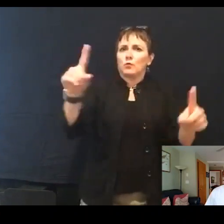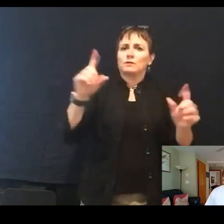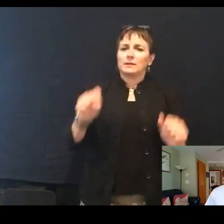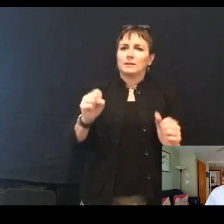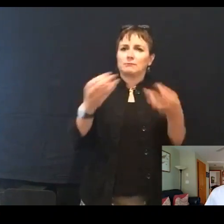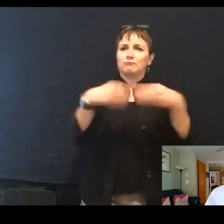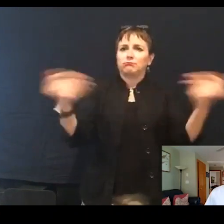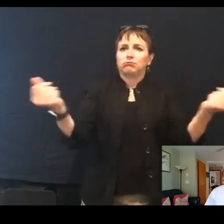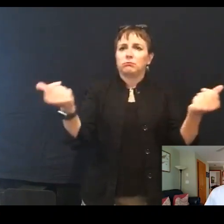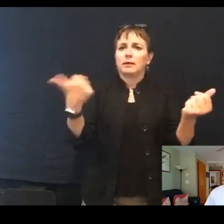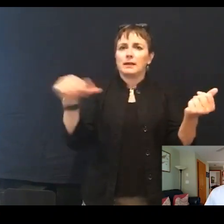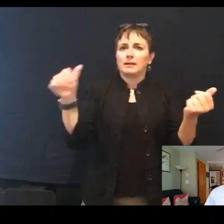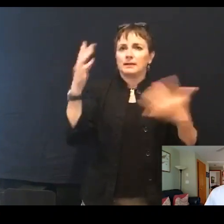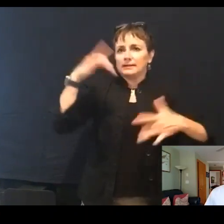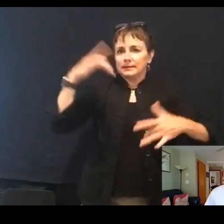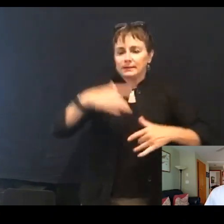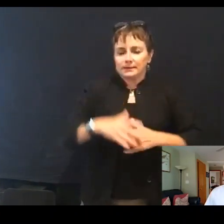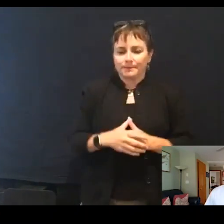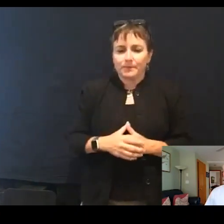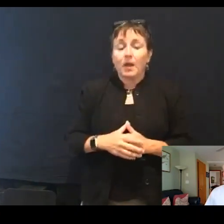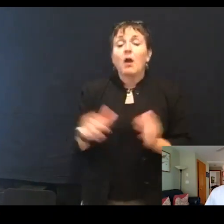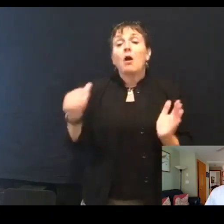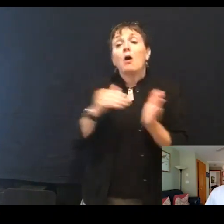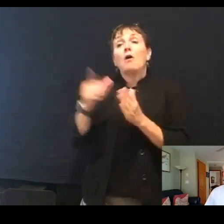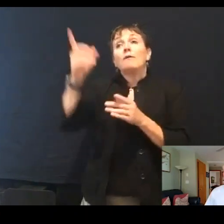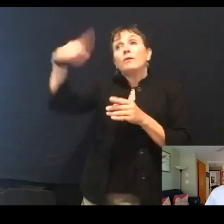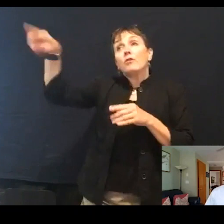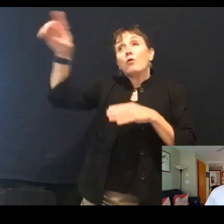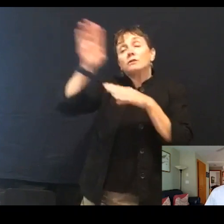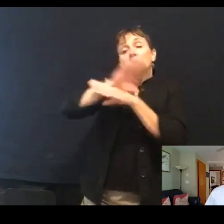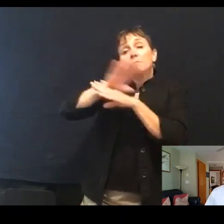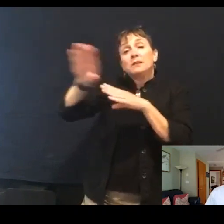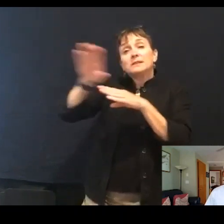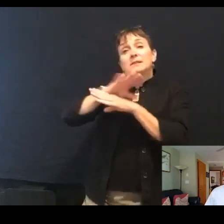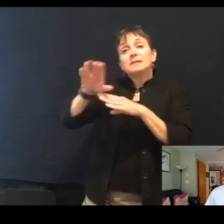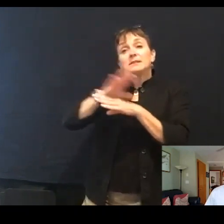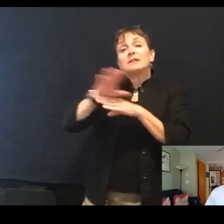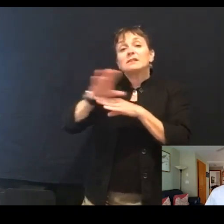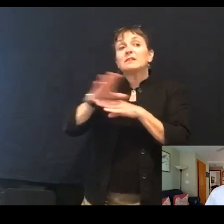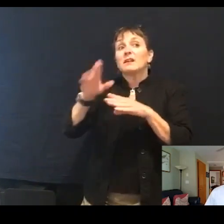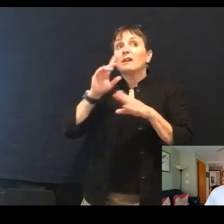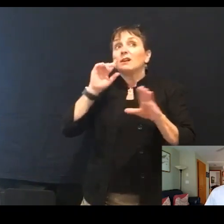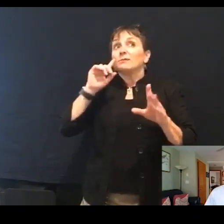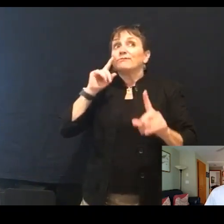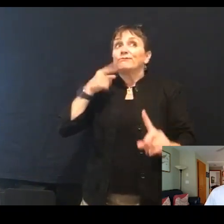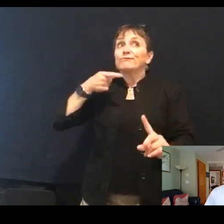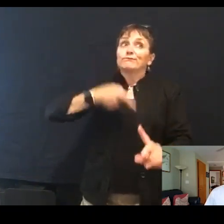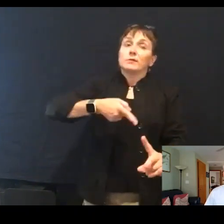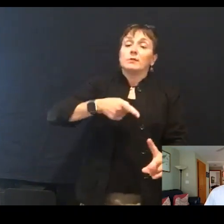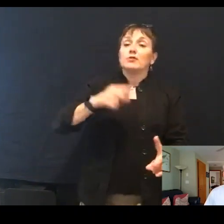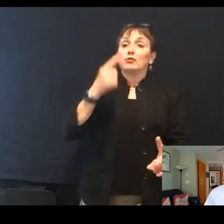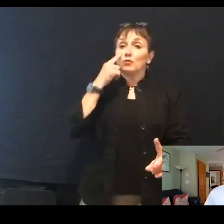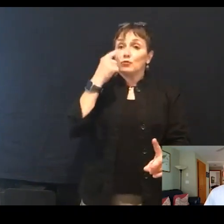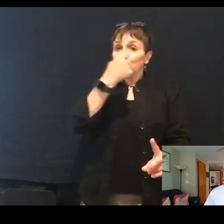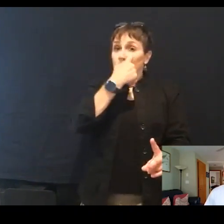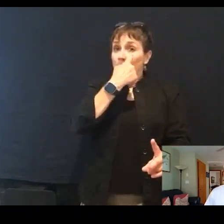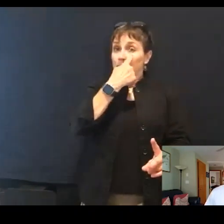and it can cure disease? And many times, industry has looked to retinal diseases. They are very attractive diseases